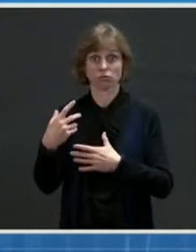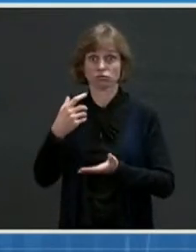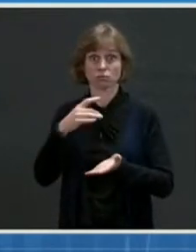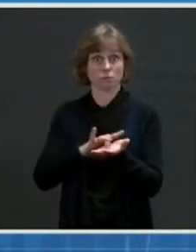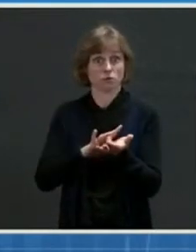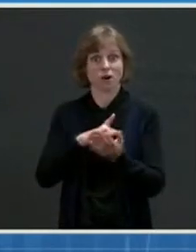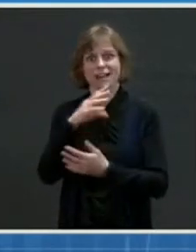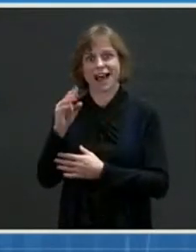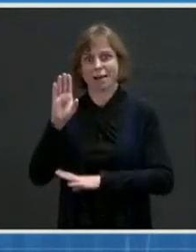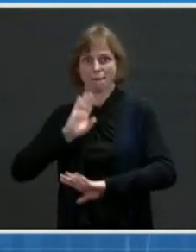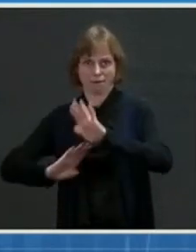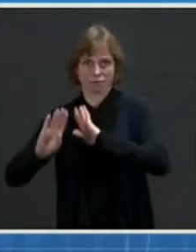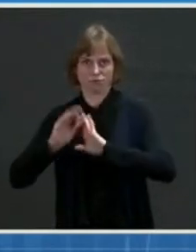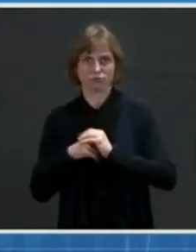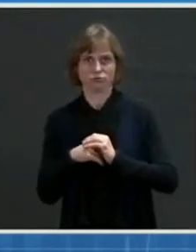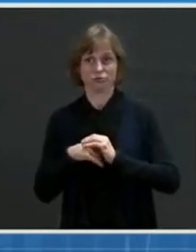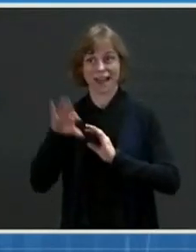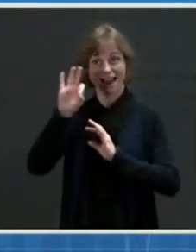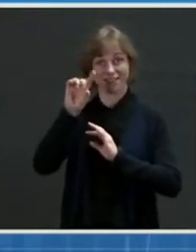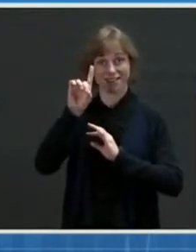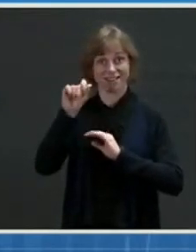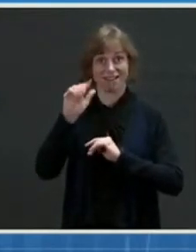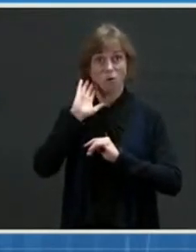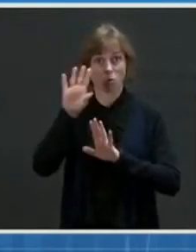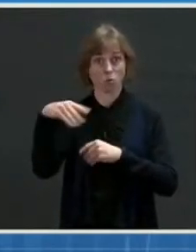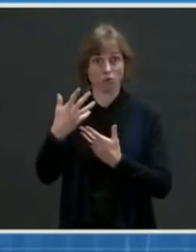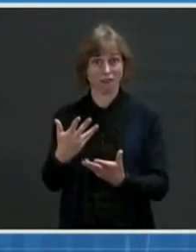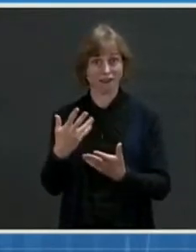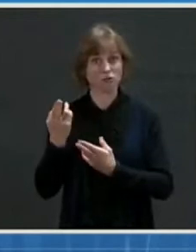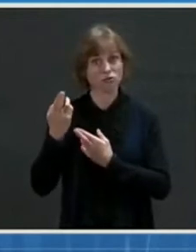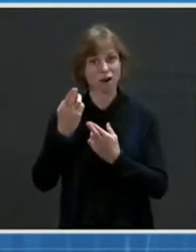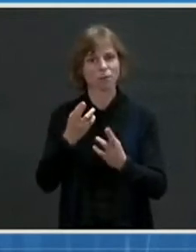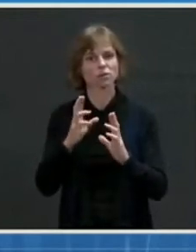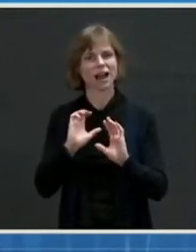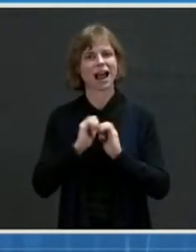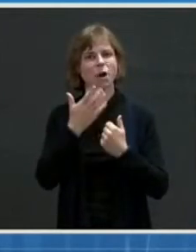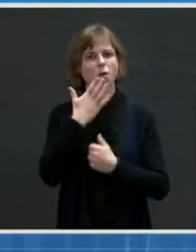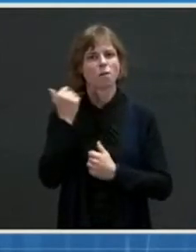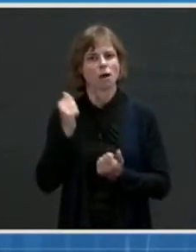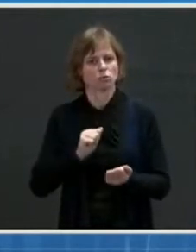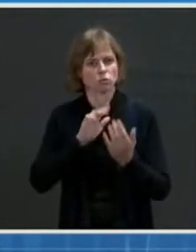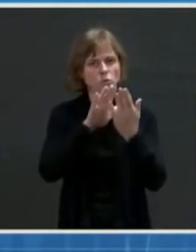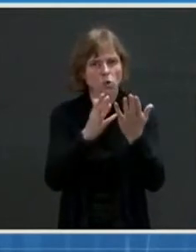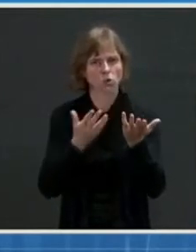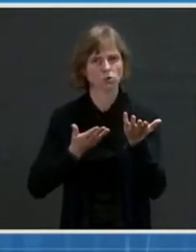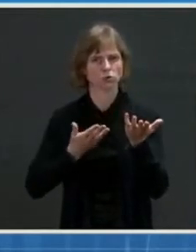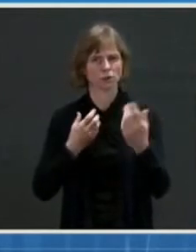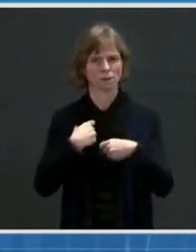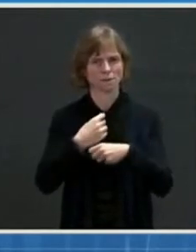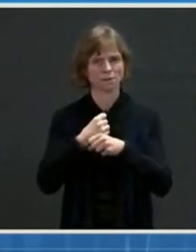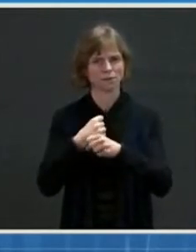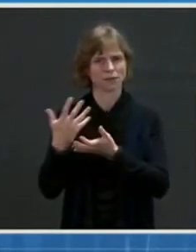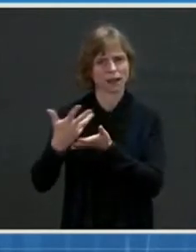AND FINALLY THE SAME HOLDS TRUE